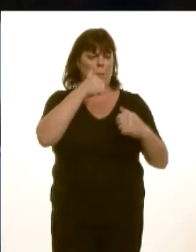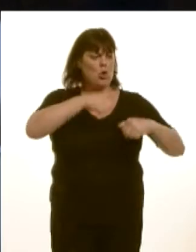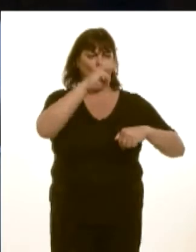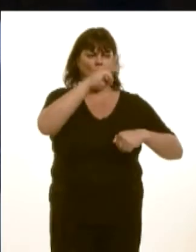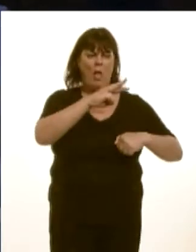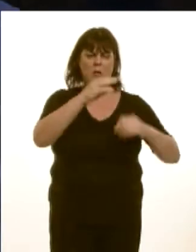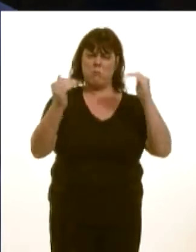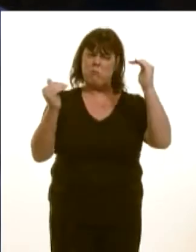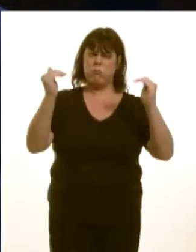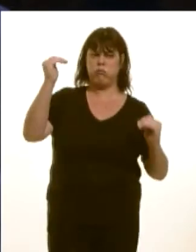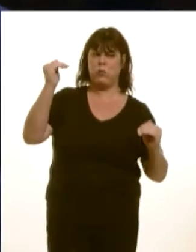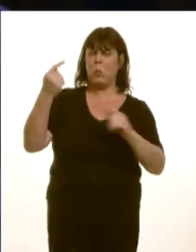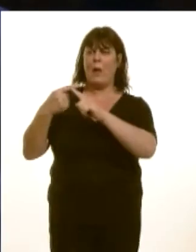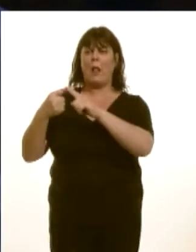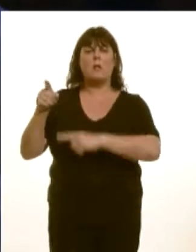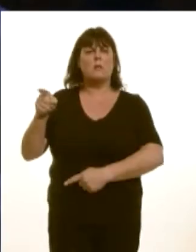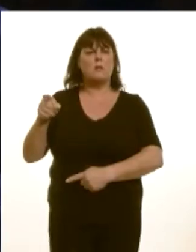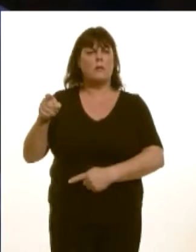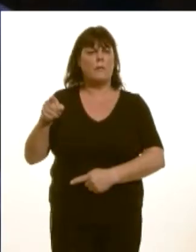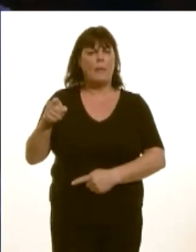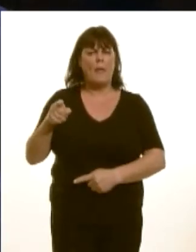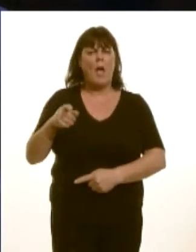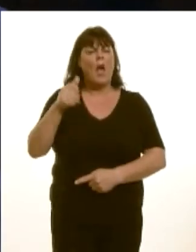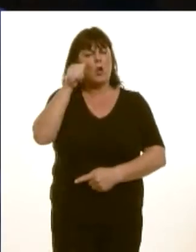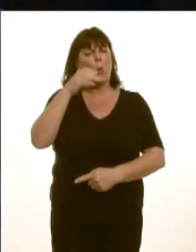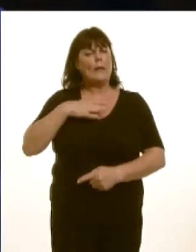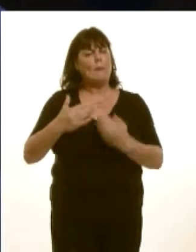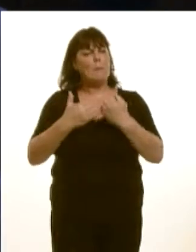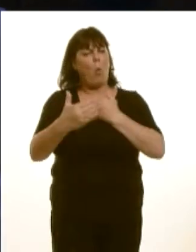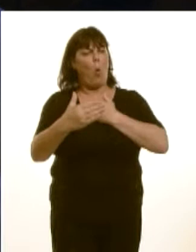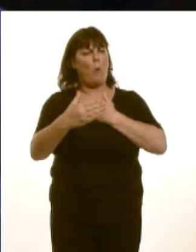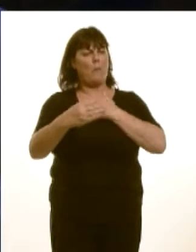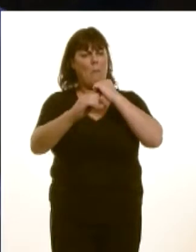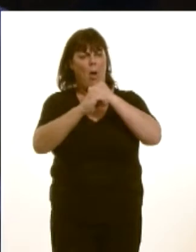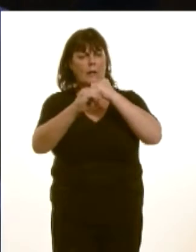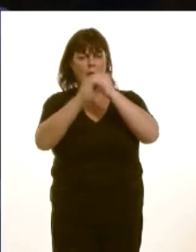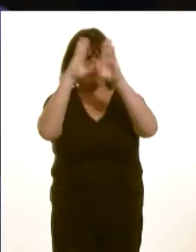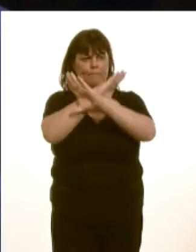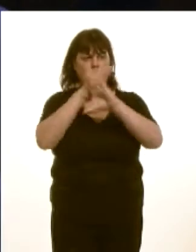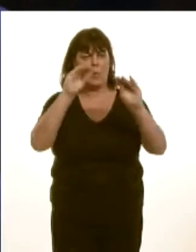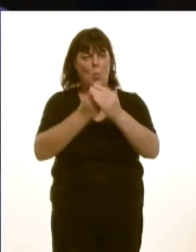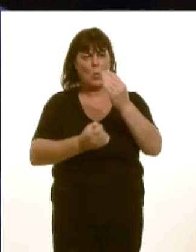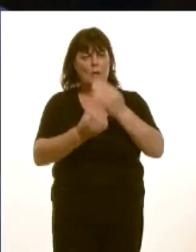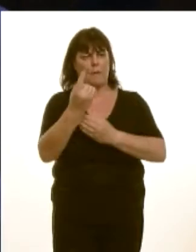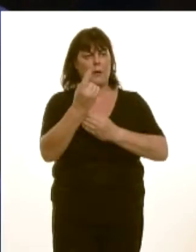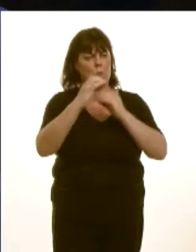It appears that little has been done as regards the marketing and exploitation of the services forthcoming and available now.